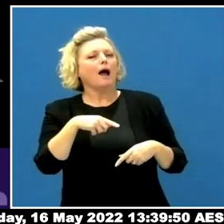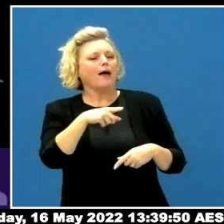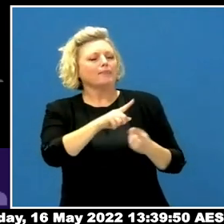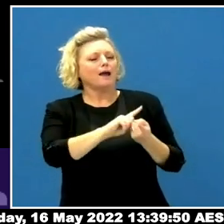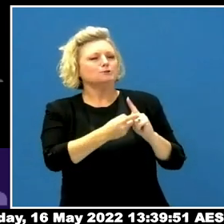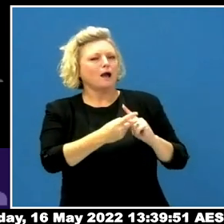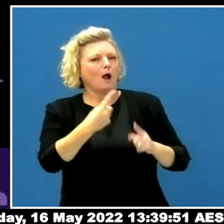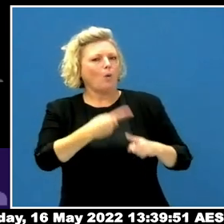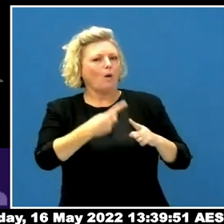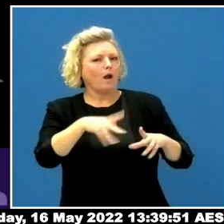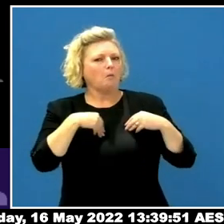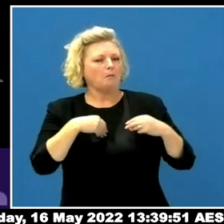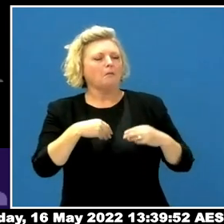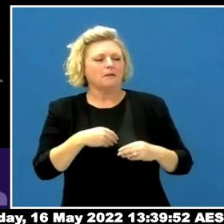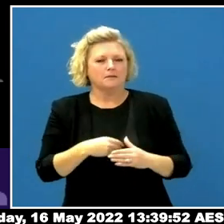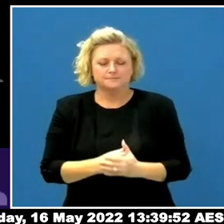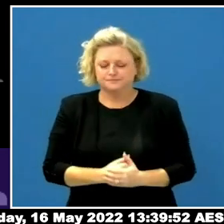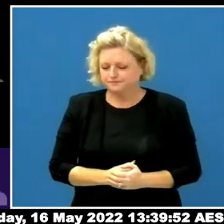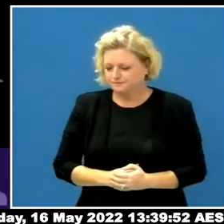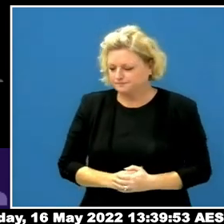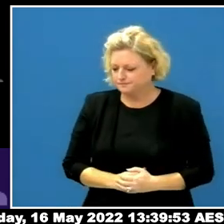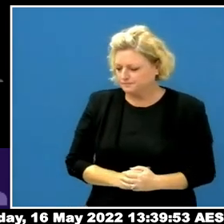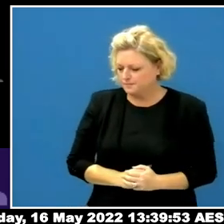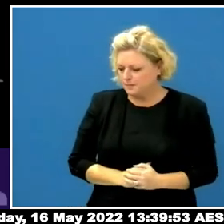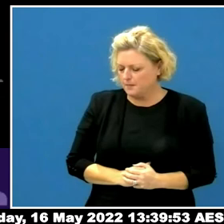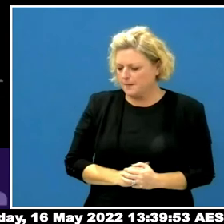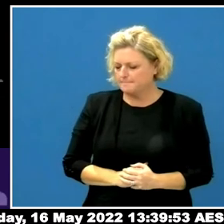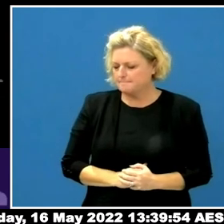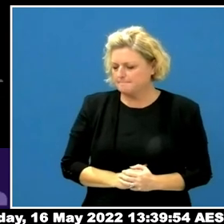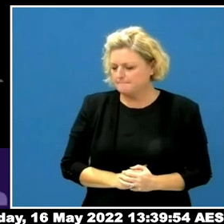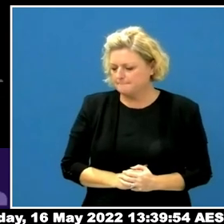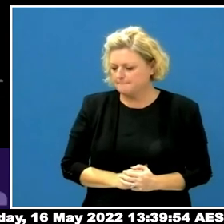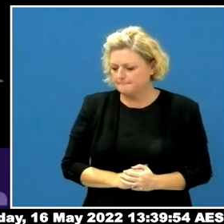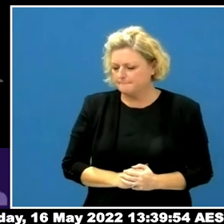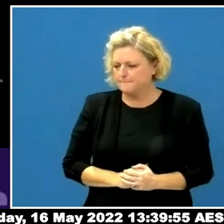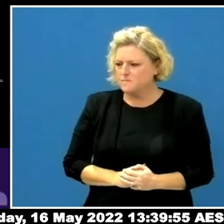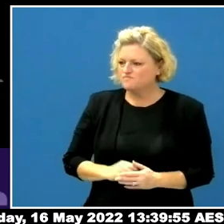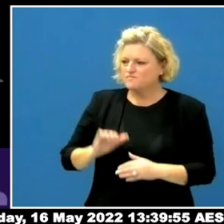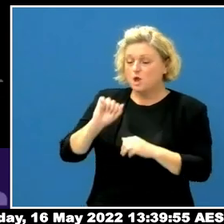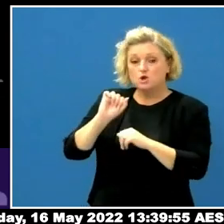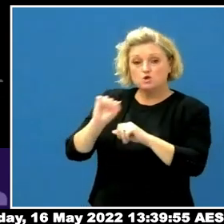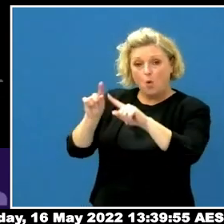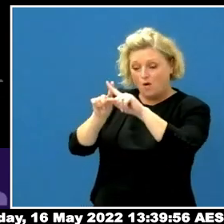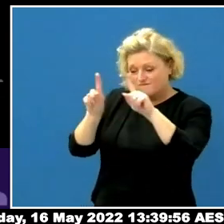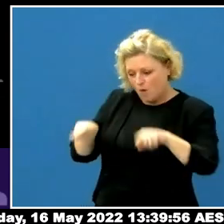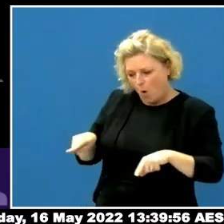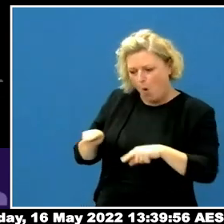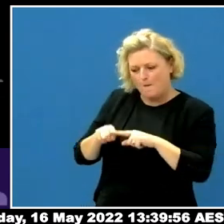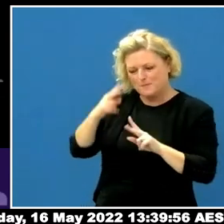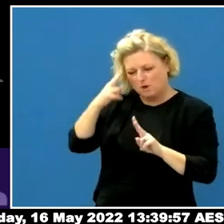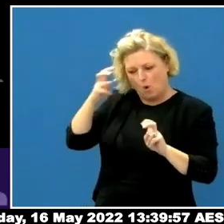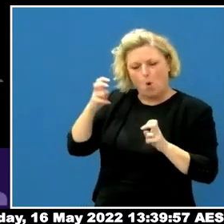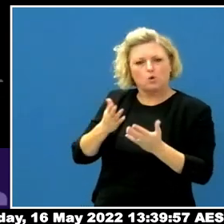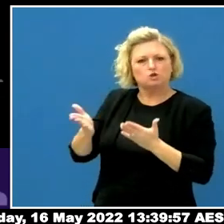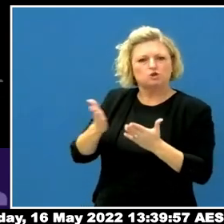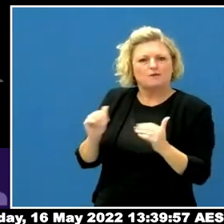You had service agreements - were there service agreements between Afford and Simon